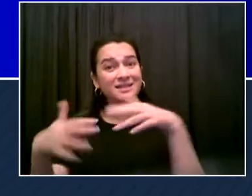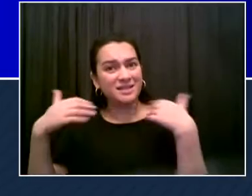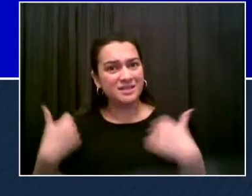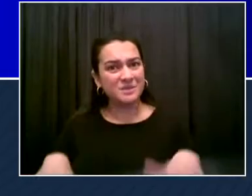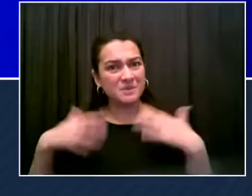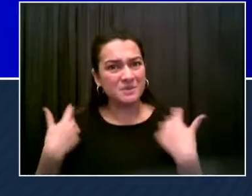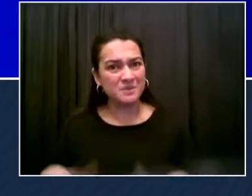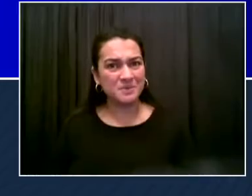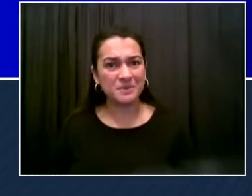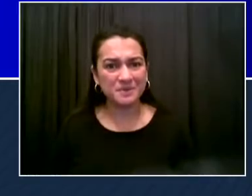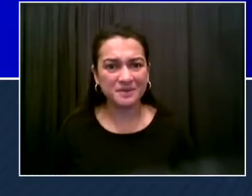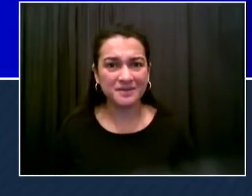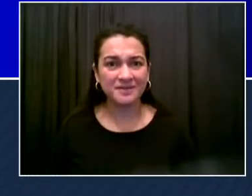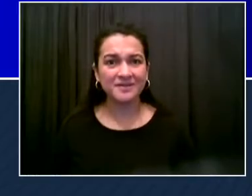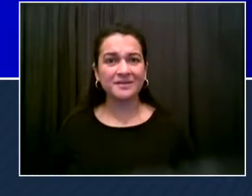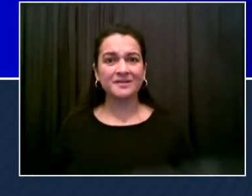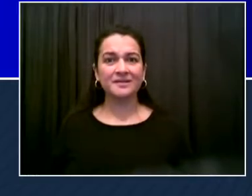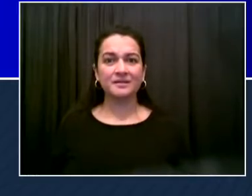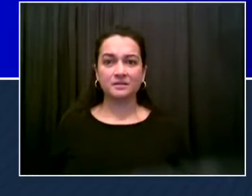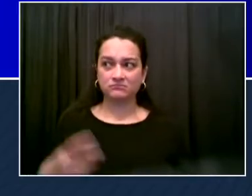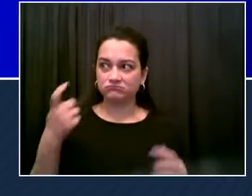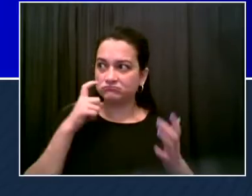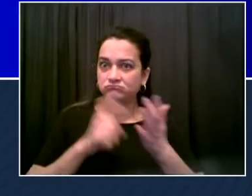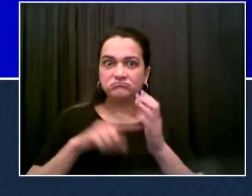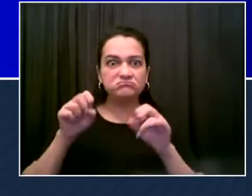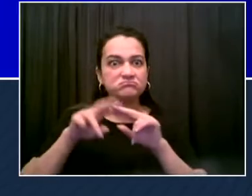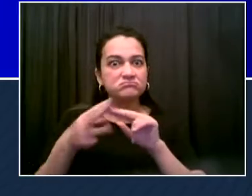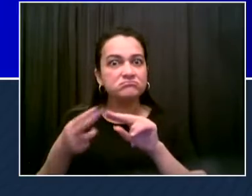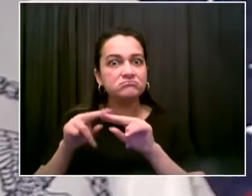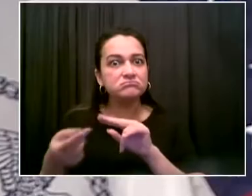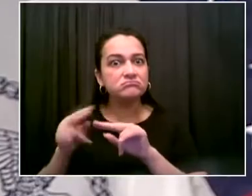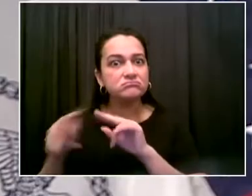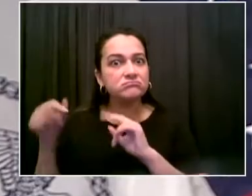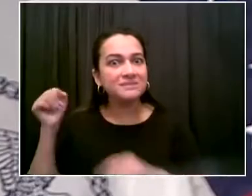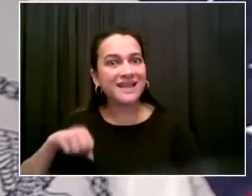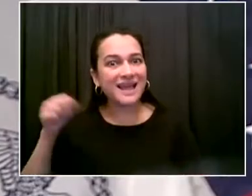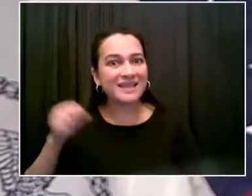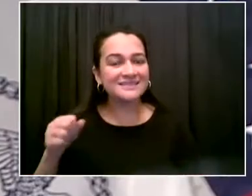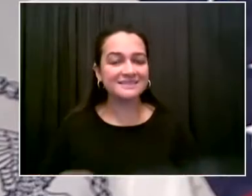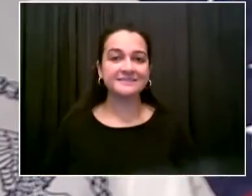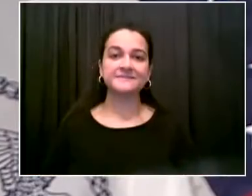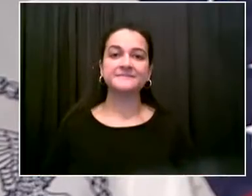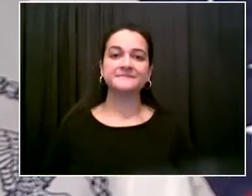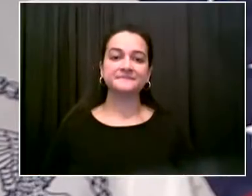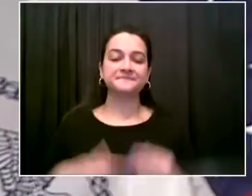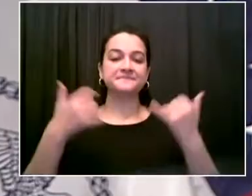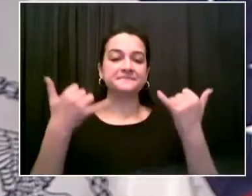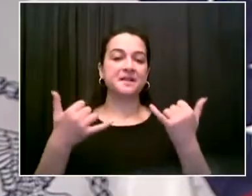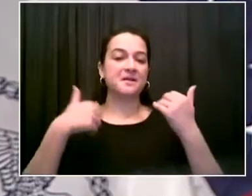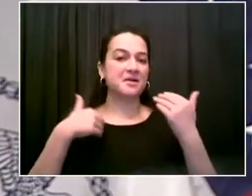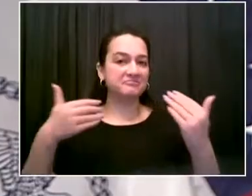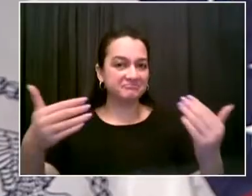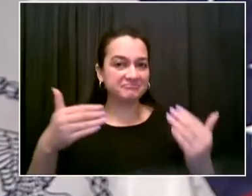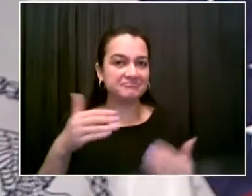THIS IS A REALLY GREAT NUMBER, LET'S KEEP